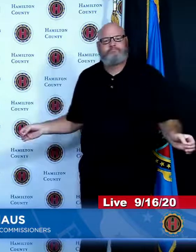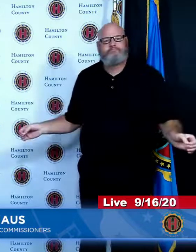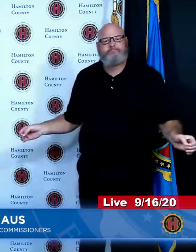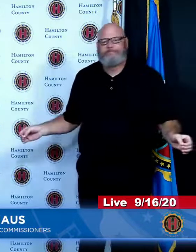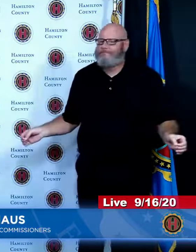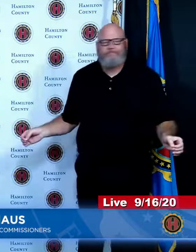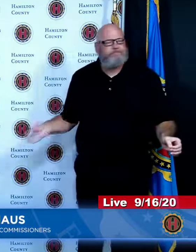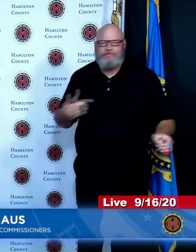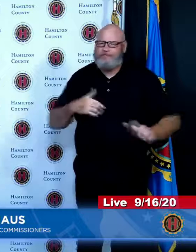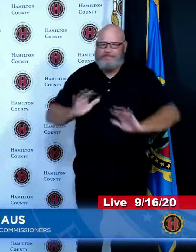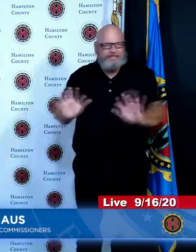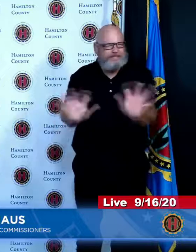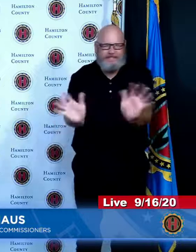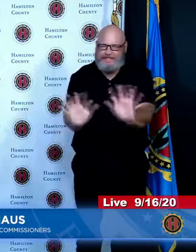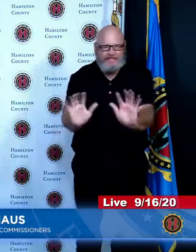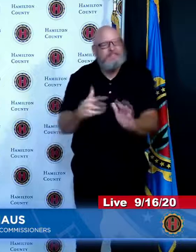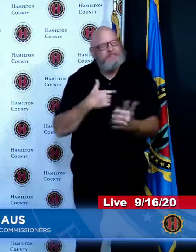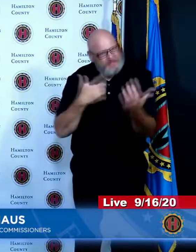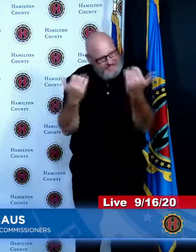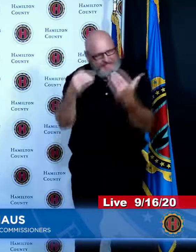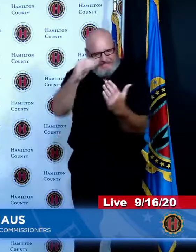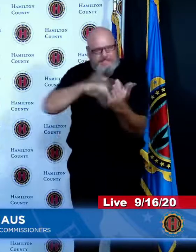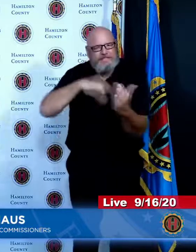the response rates are down three percent